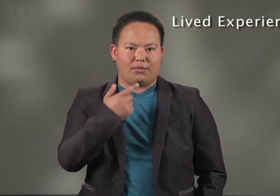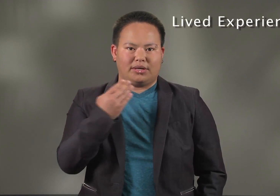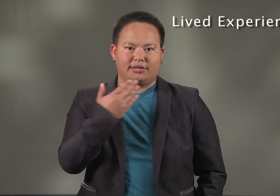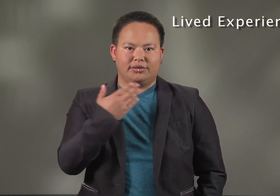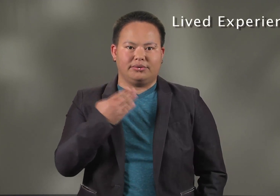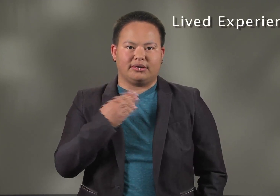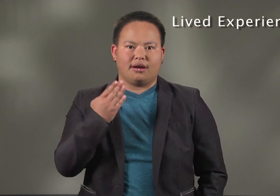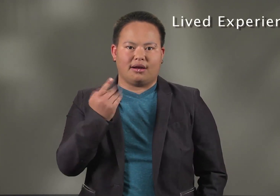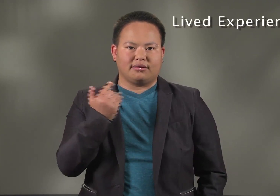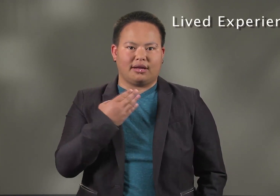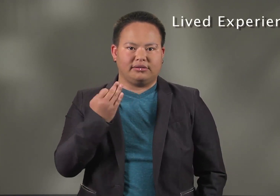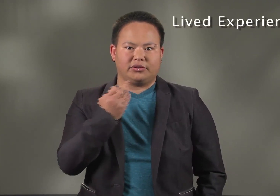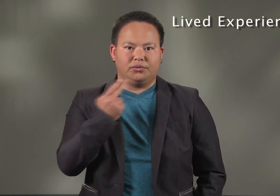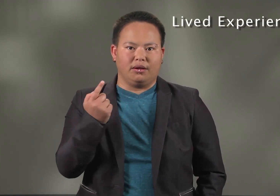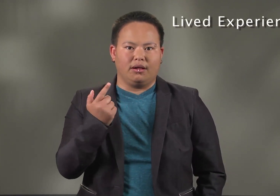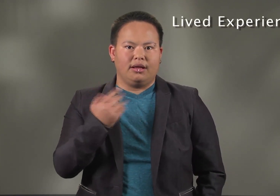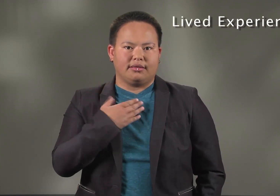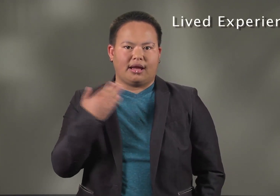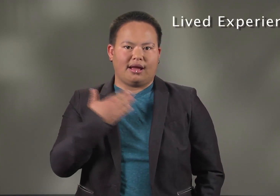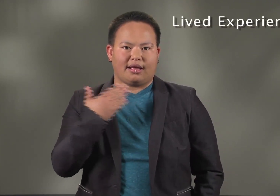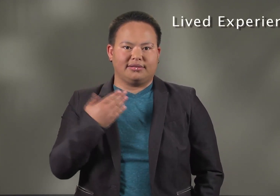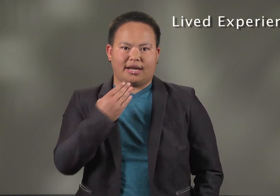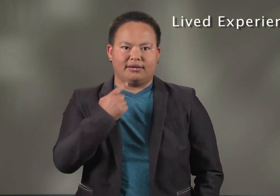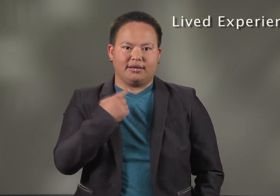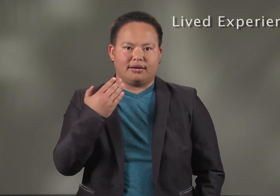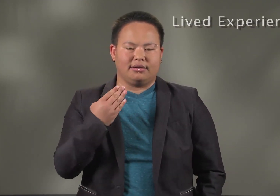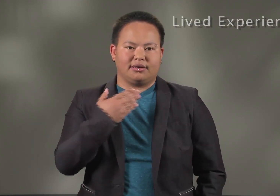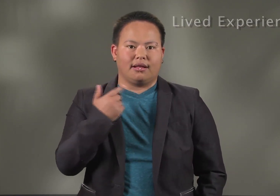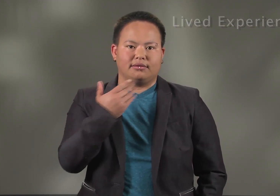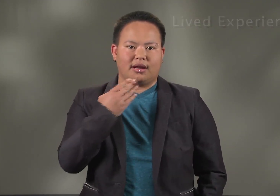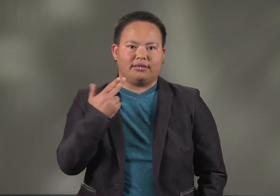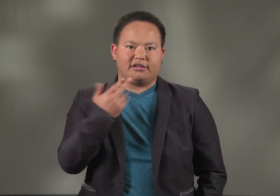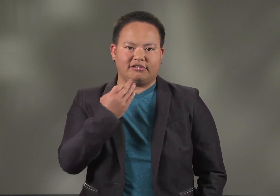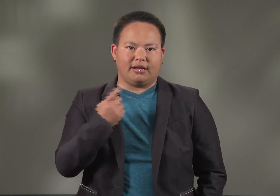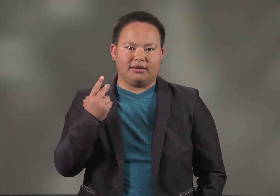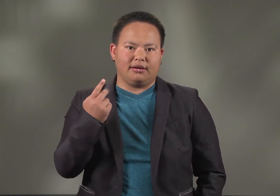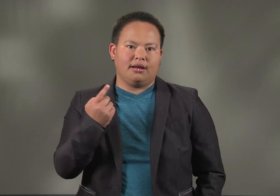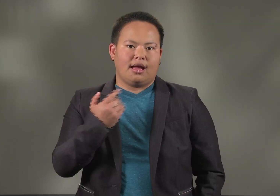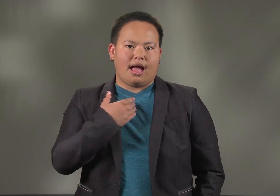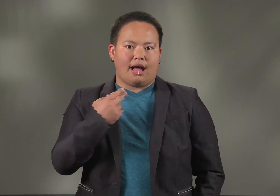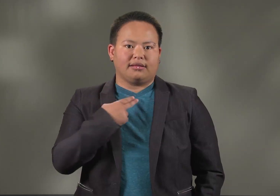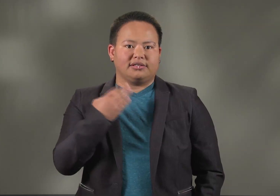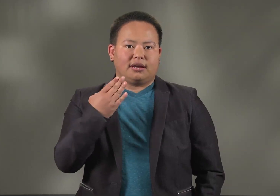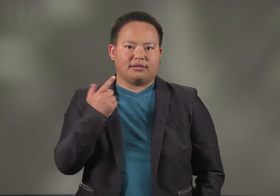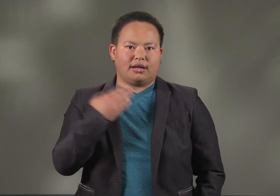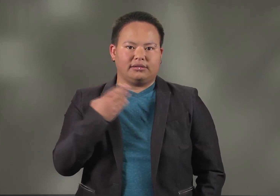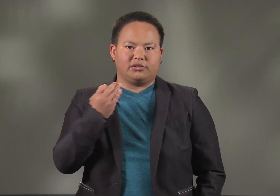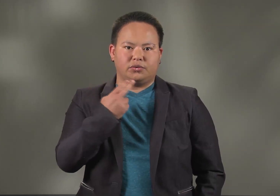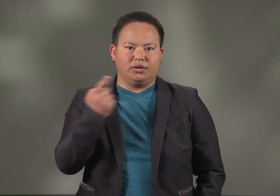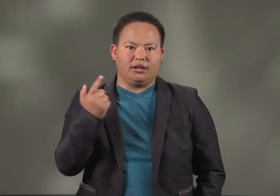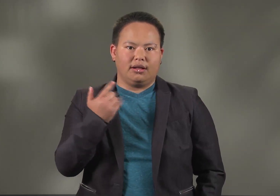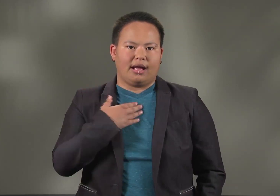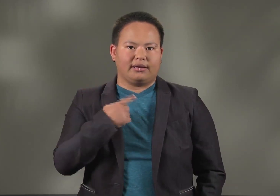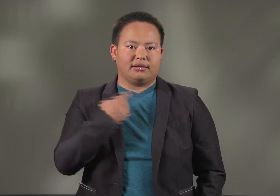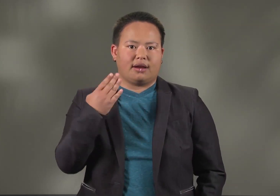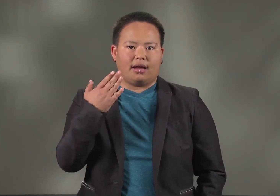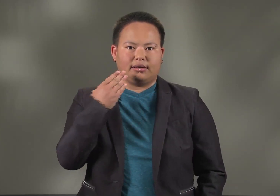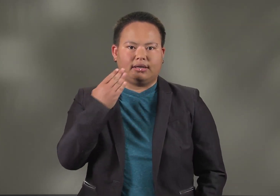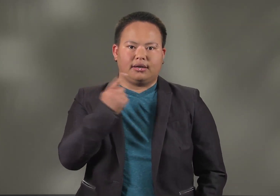I went to an online school that I attended until 10th grade. At this online school, I did not need